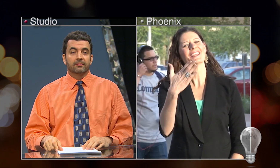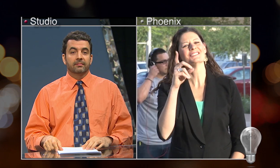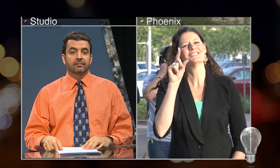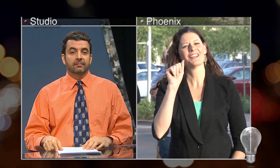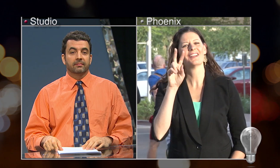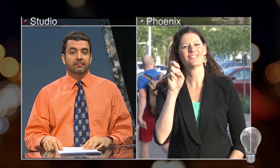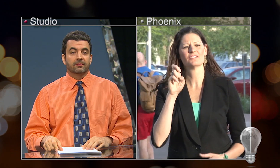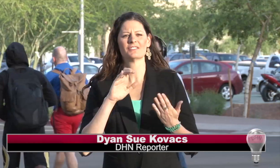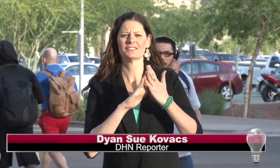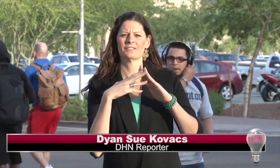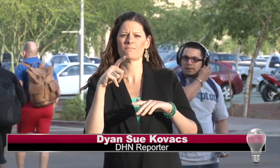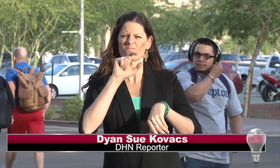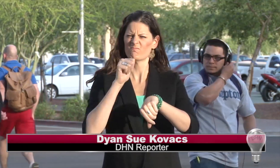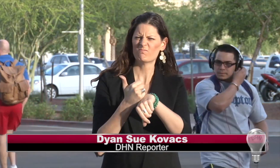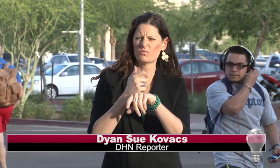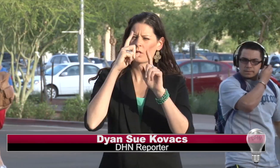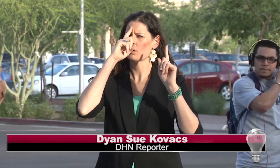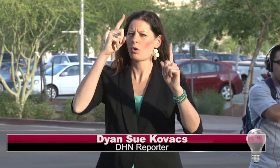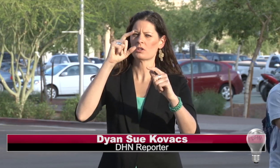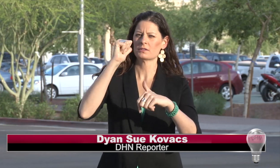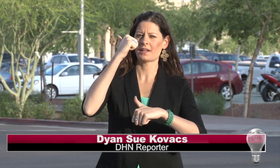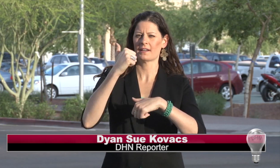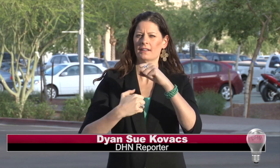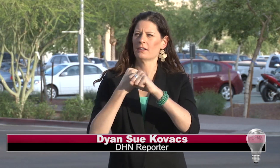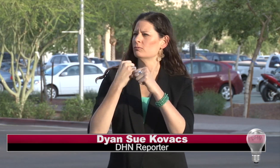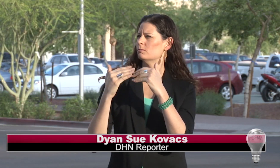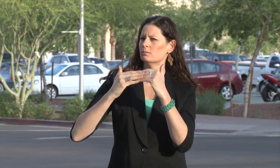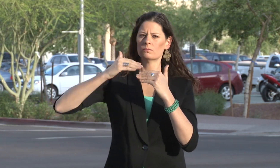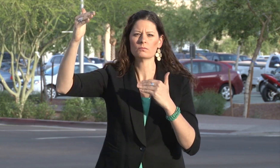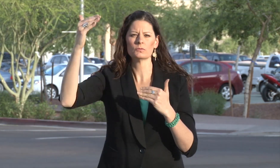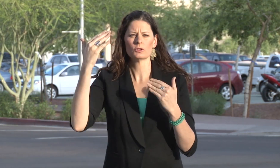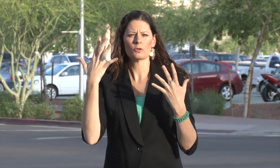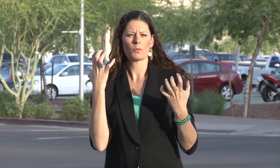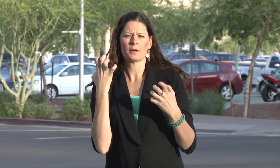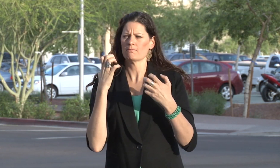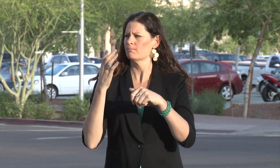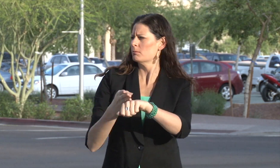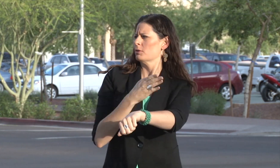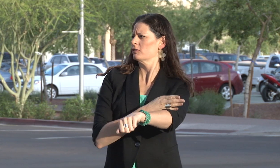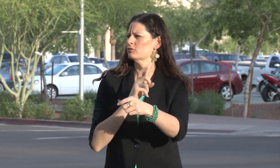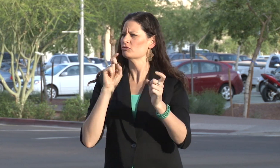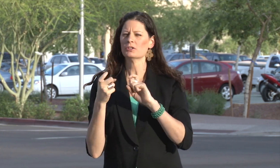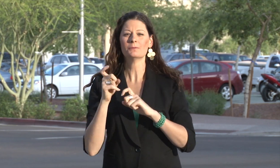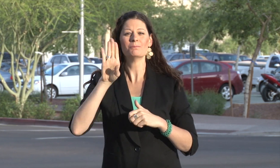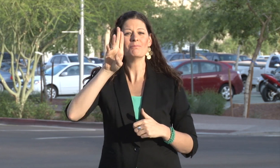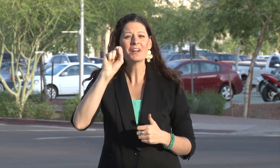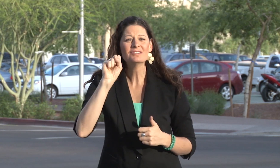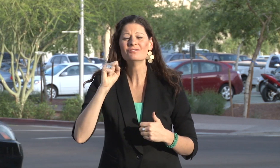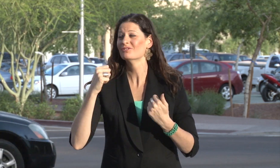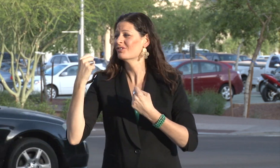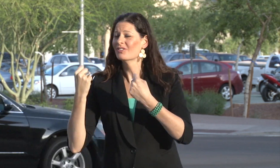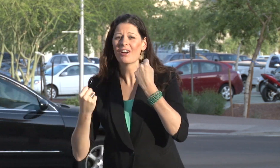THANKS DAVE! THE CITY HAS SET UP GOALS OVER THE NEXT 10 YEARS TO TRY AND IMPROVE TRANSPORTATION.